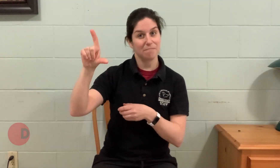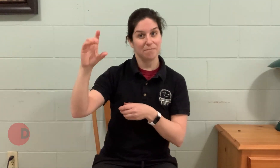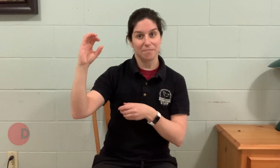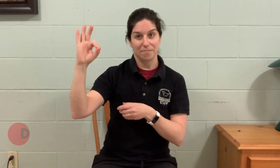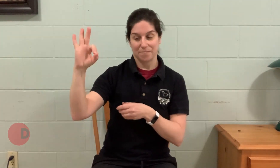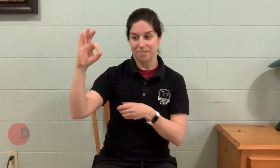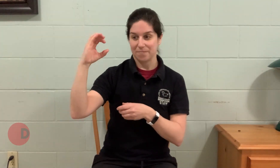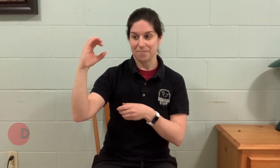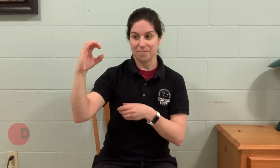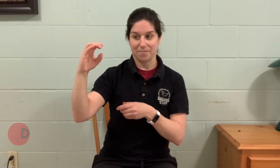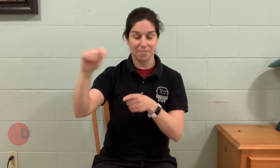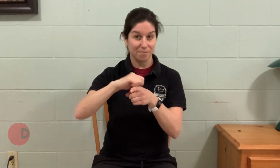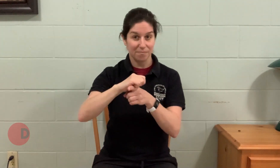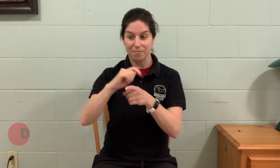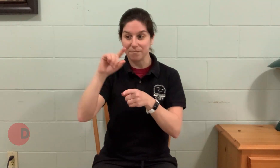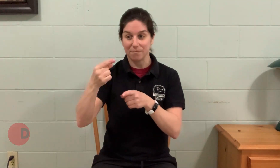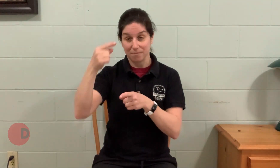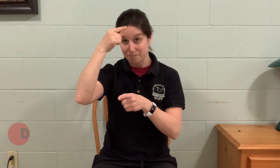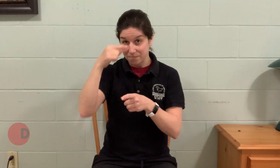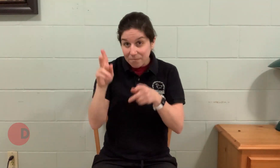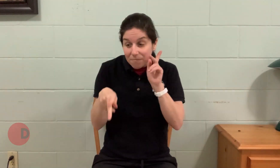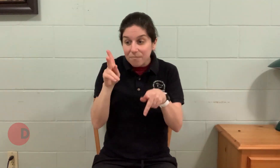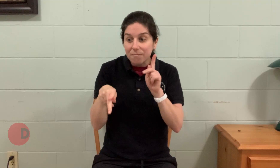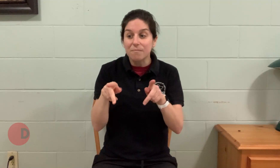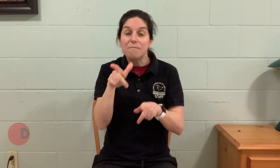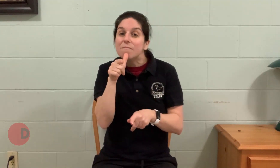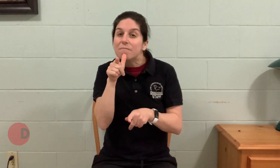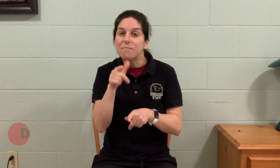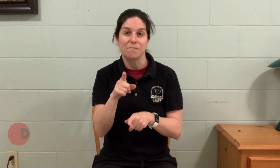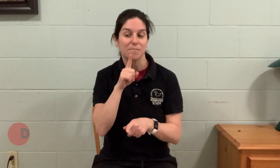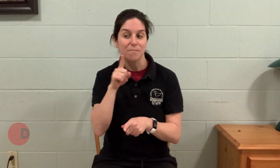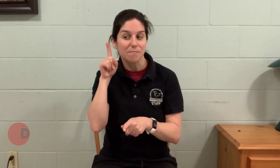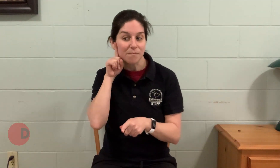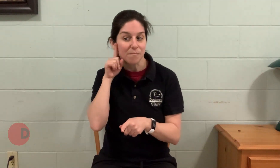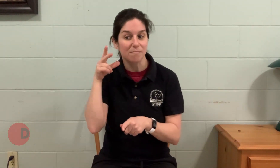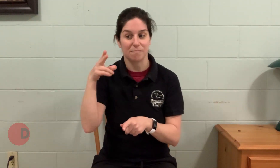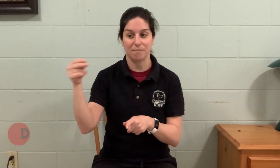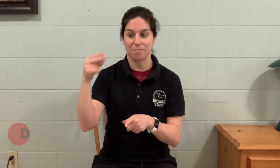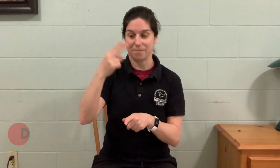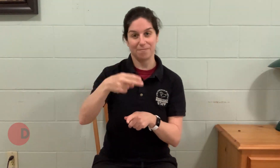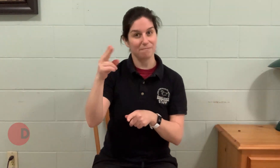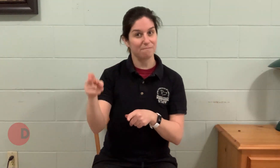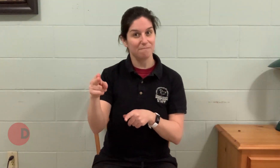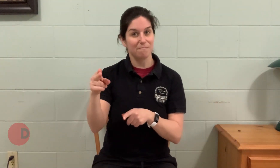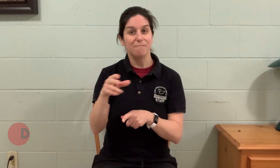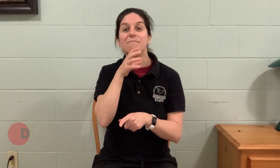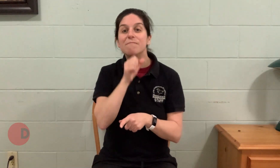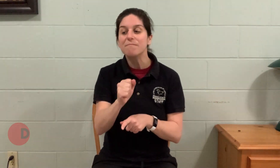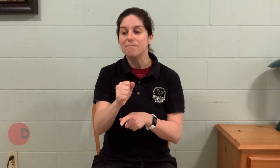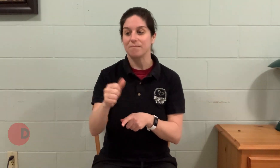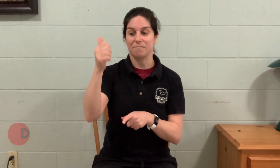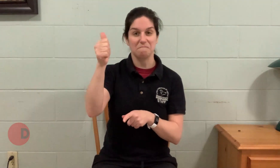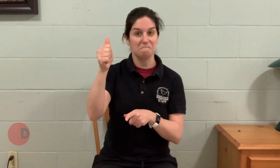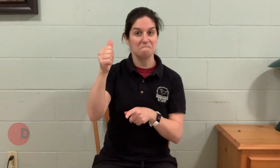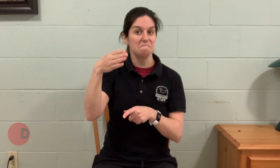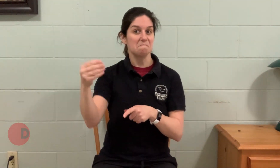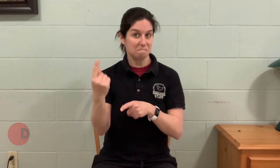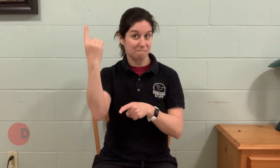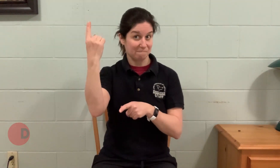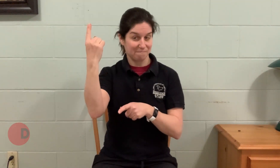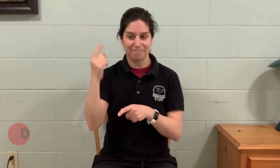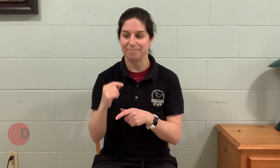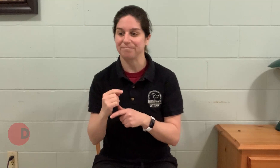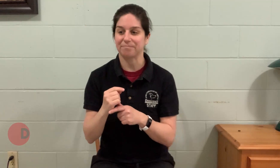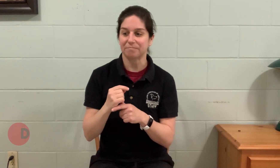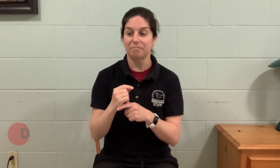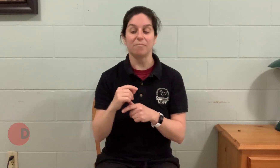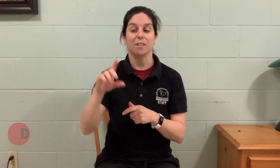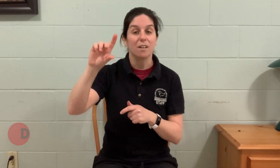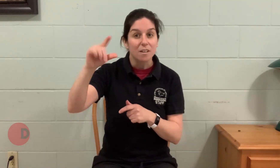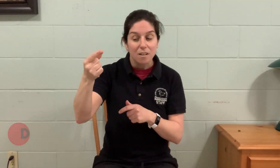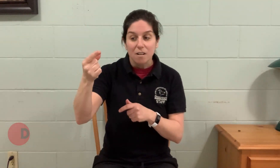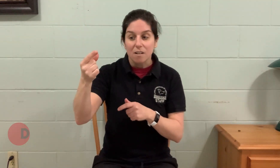LFC trains dogs for people who are deaf and hard of hearing age 10 and up.